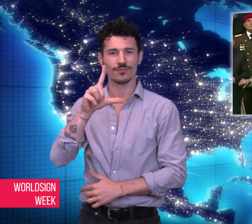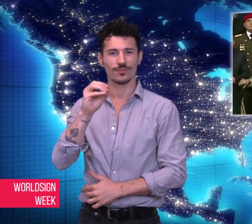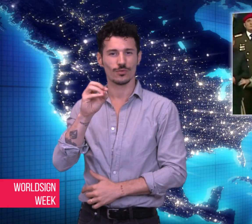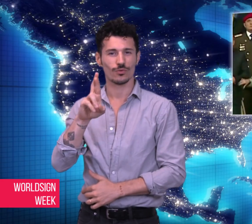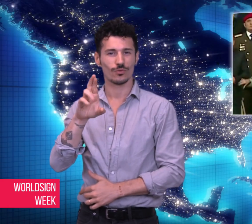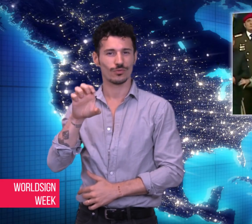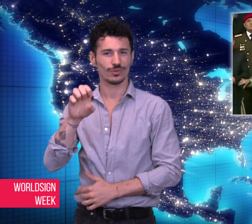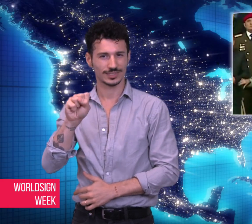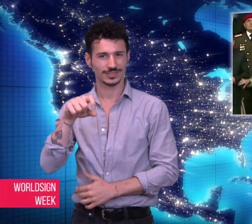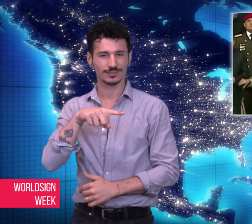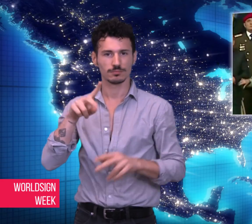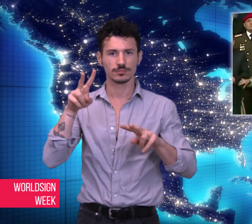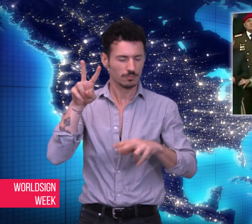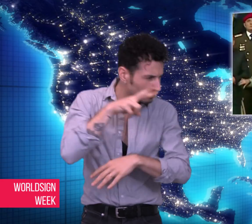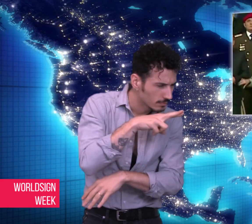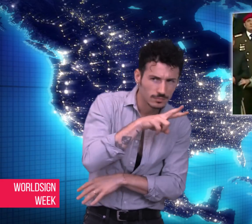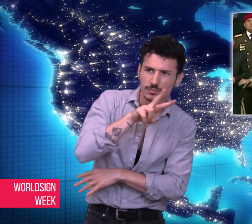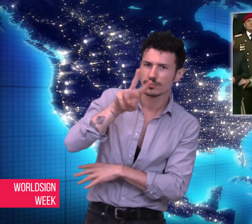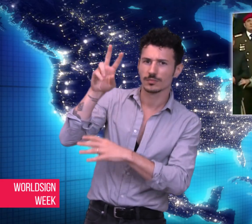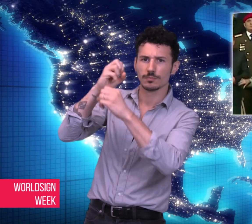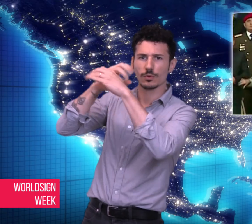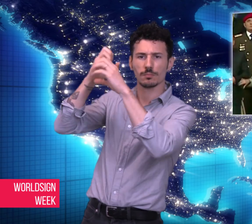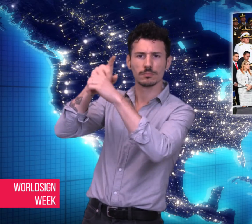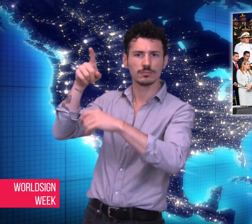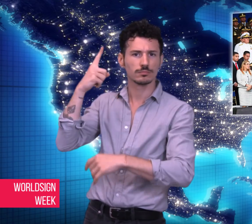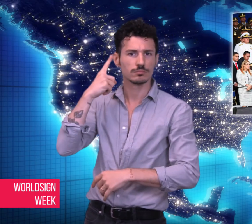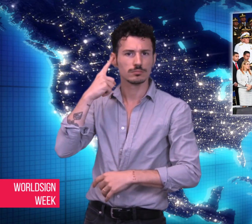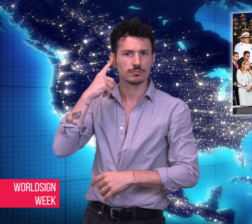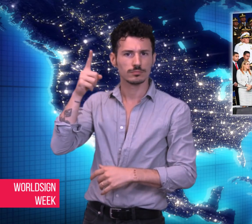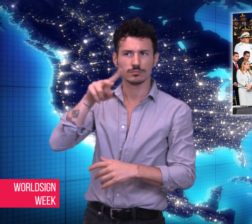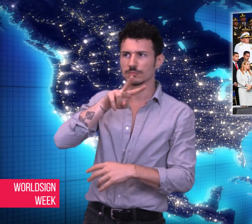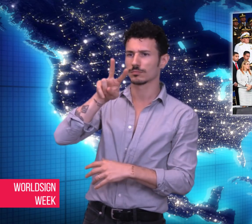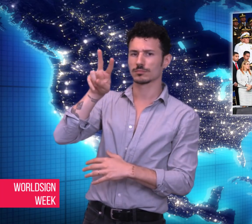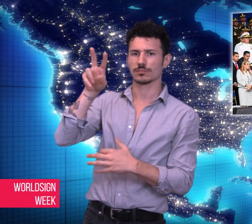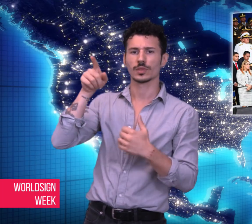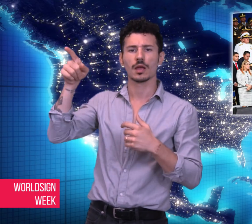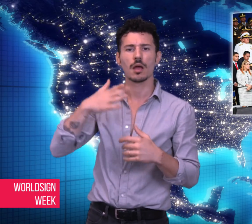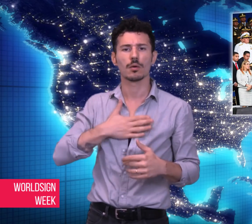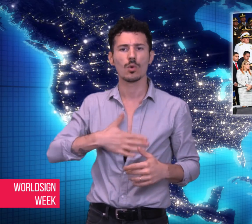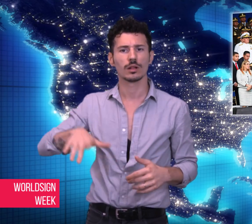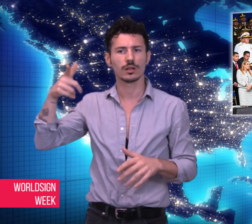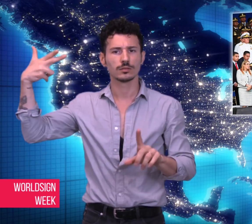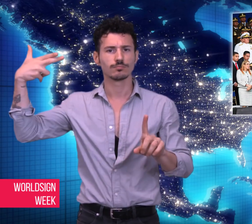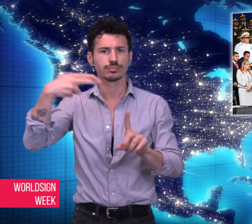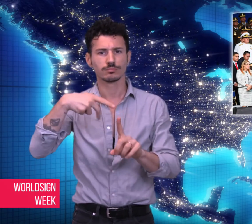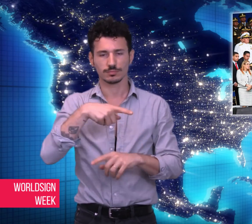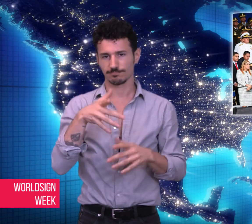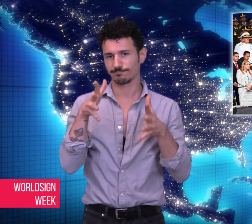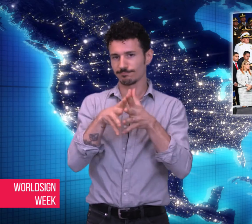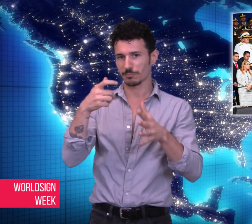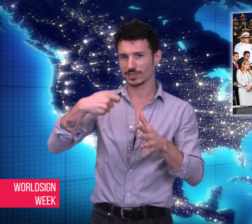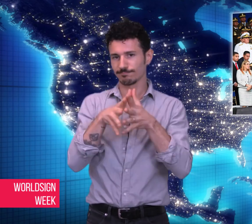explosion pierced the air. "This was an attempt to kill me," Maduro said